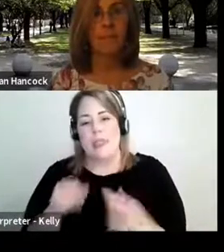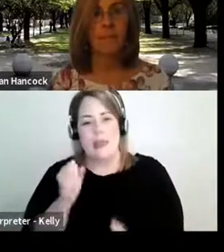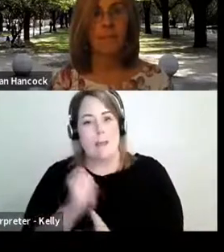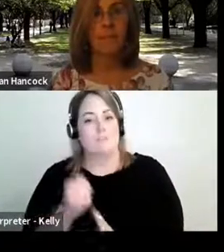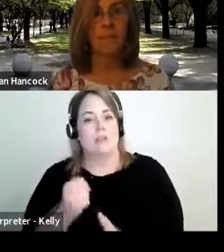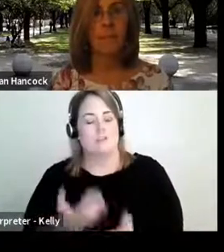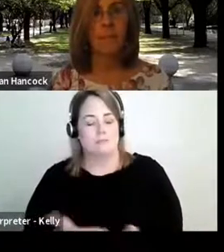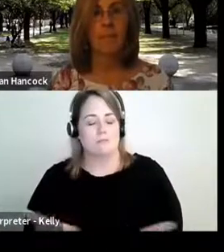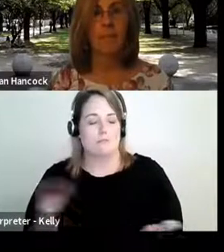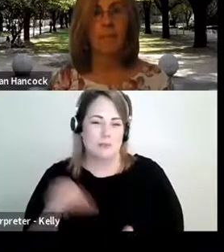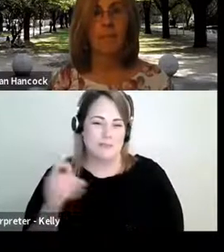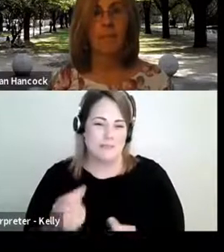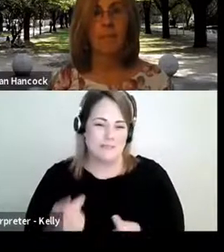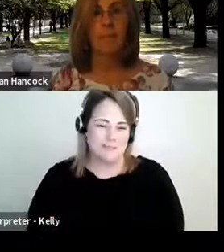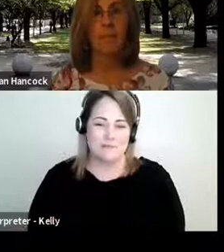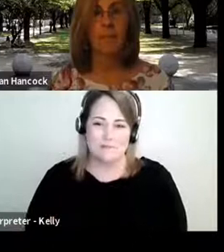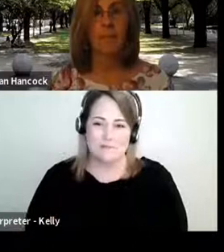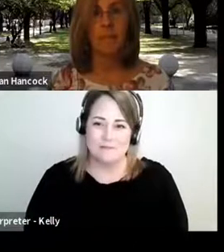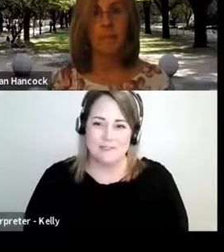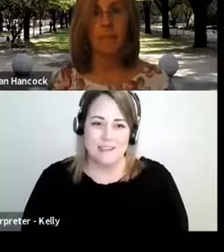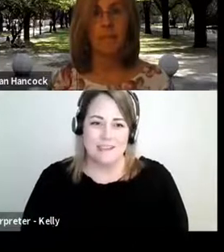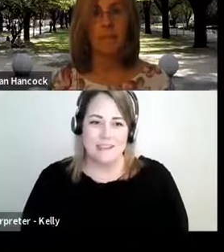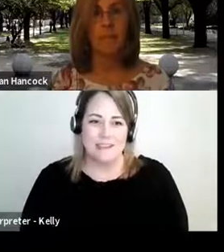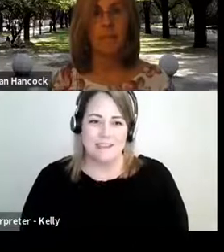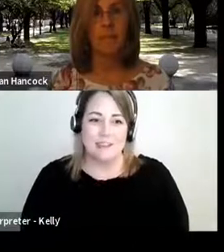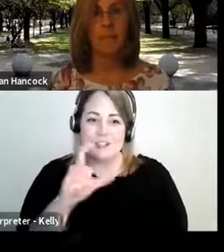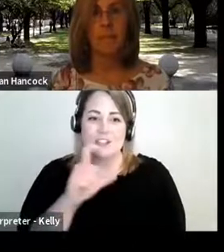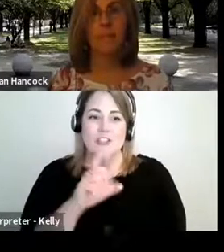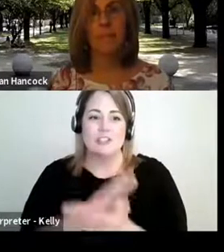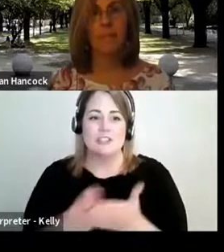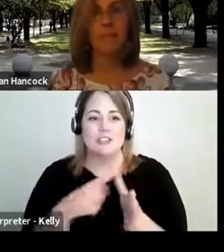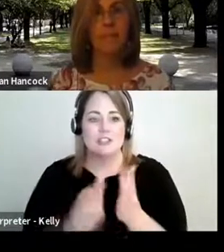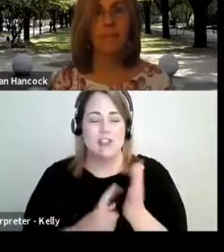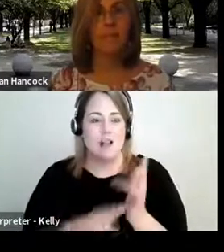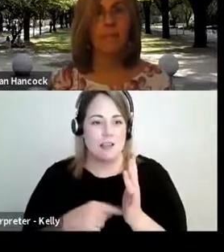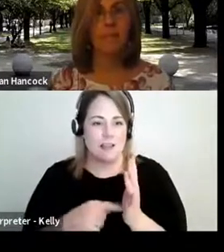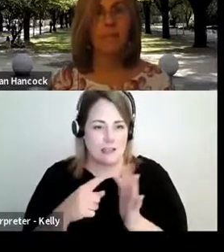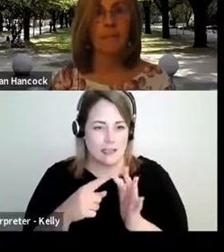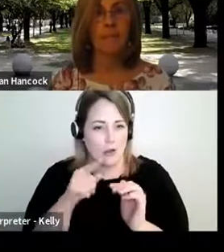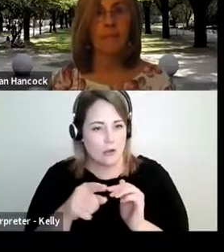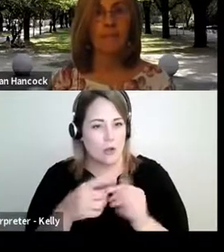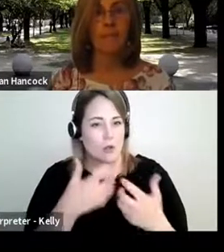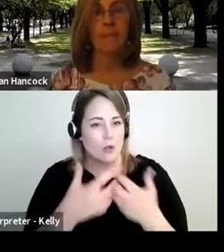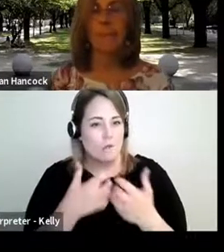Charlotte, over to you and I know there at University of Southern Queensland you provide that